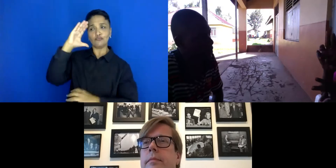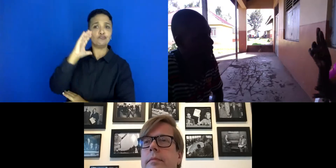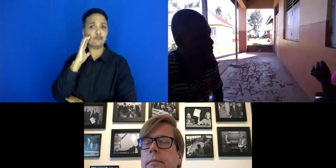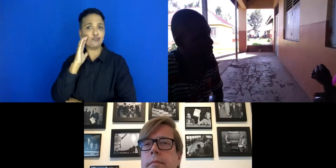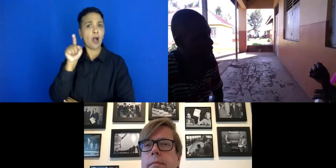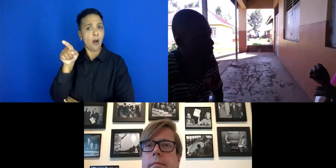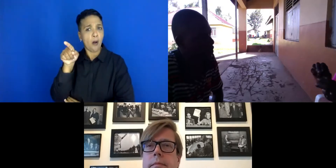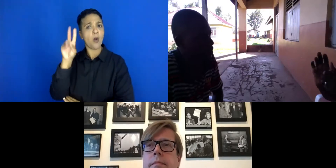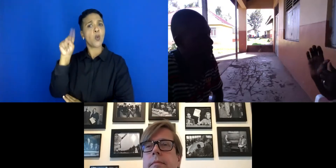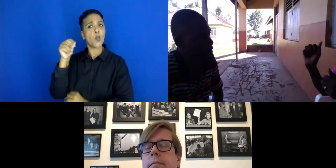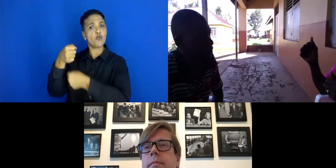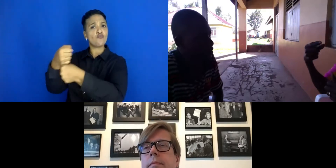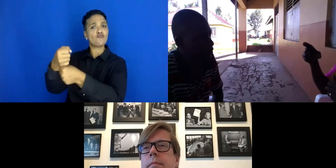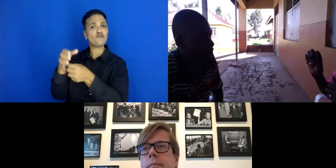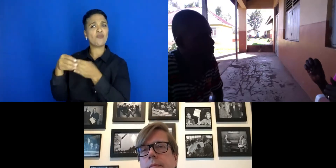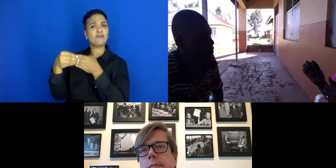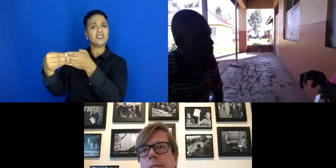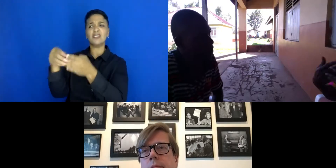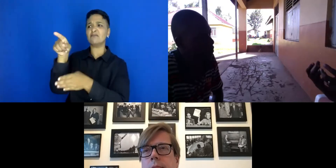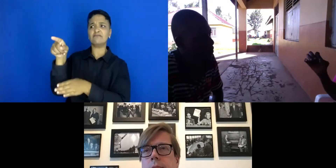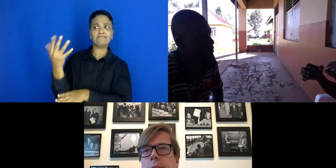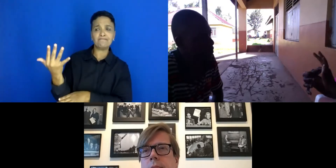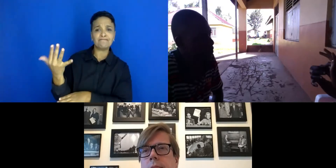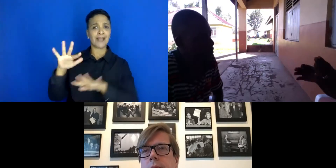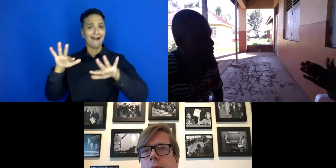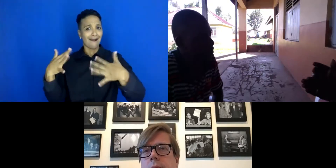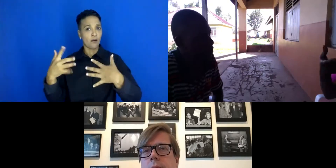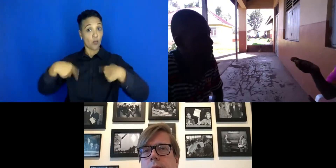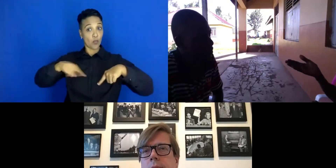on how we can work with them to ensure that youth with disabilities are mainstreamed